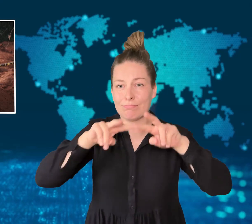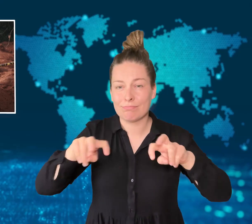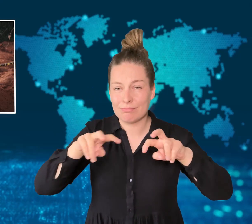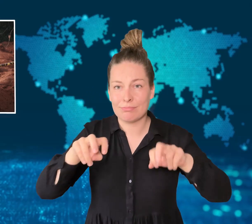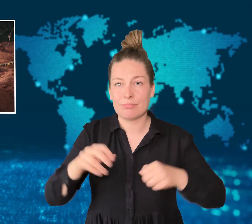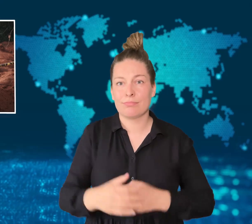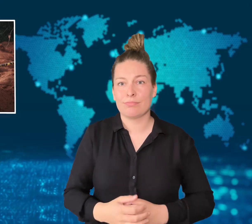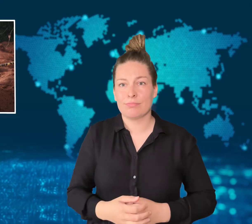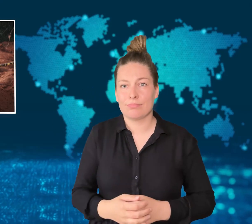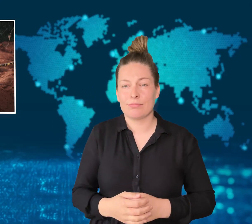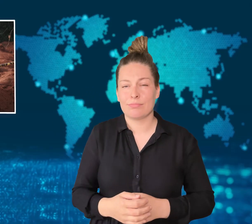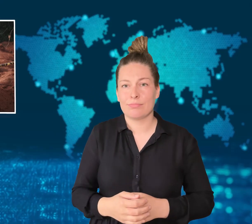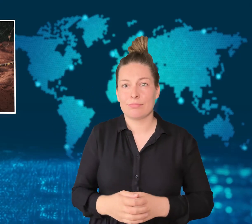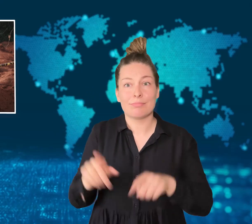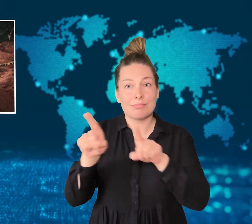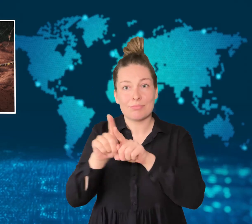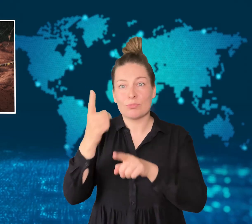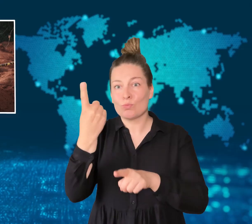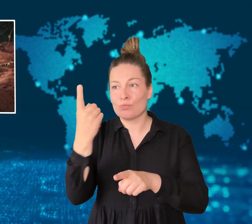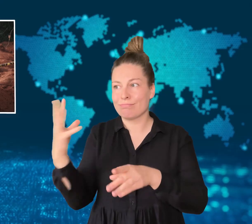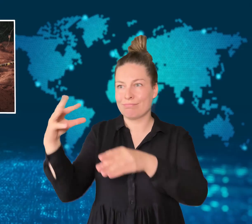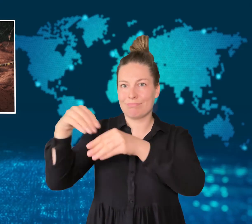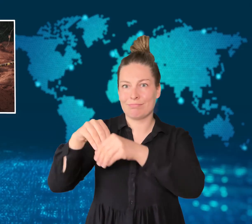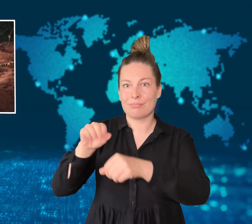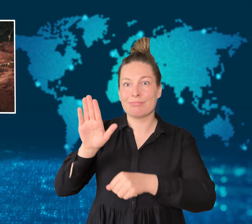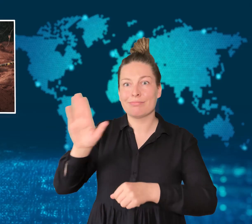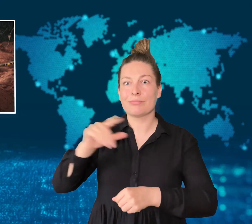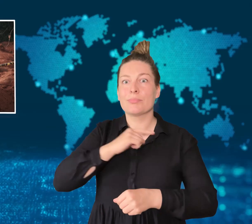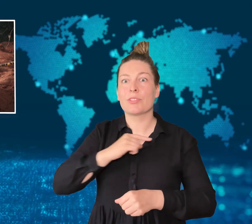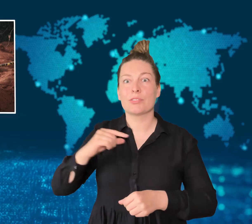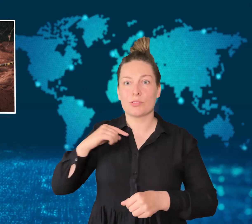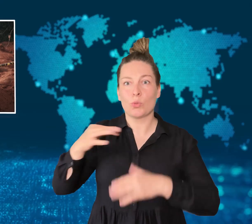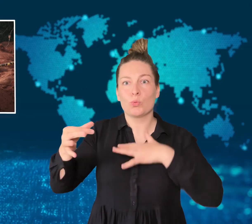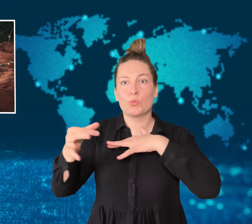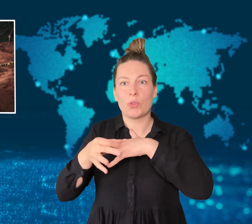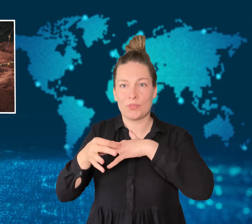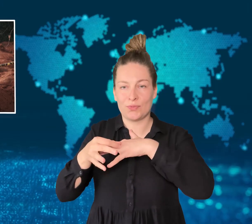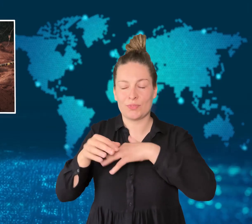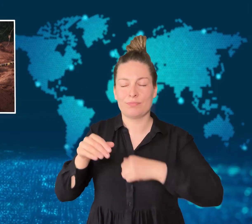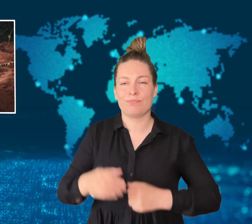Seventeen other people - including Mackenzie's wife - are being held as well.